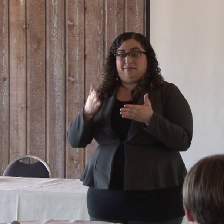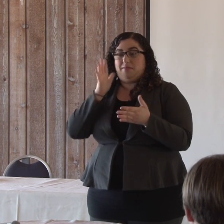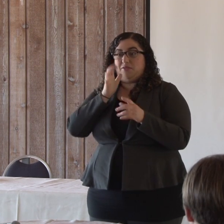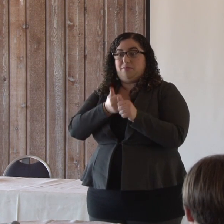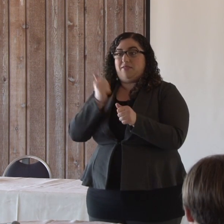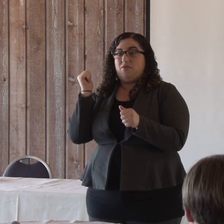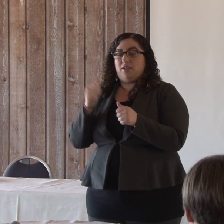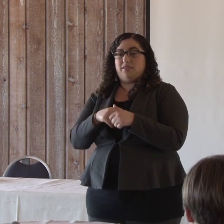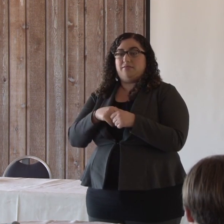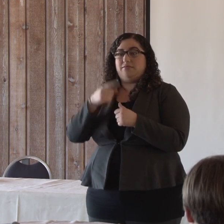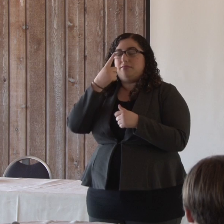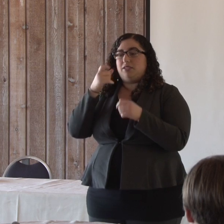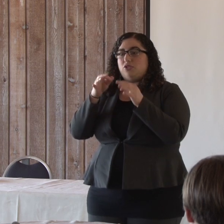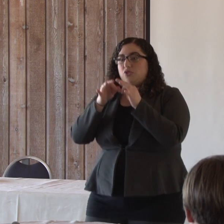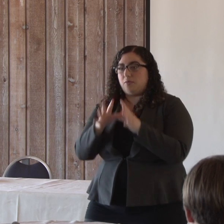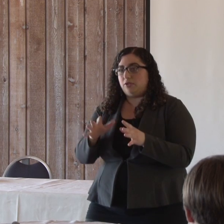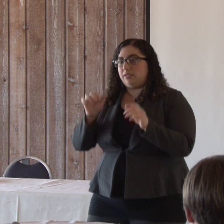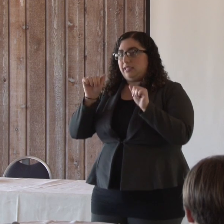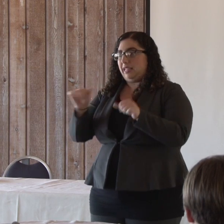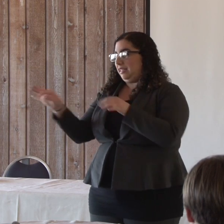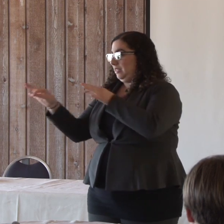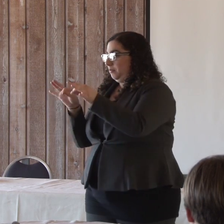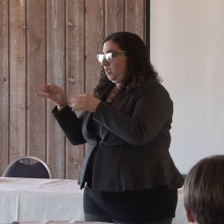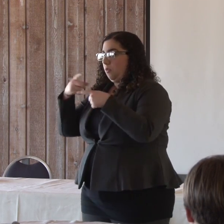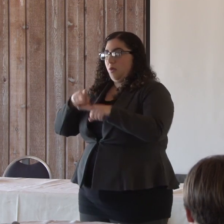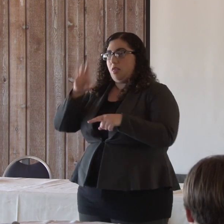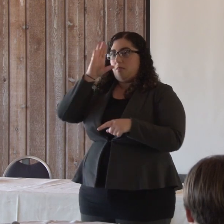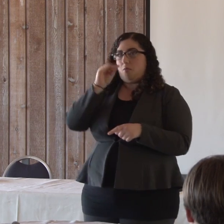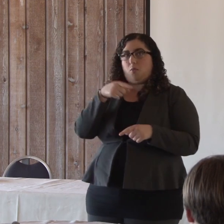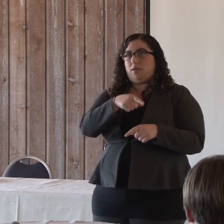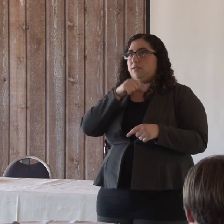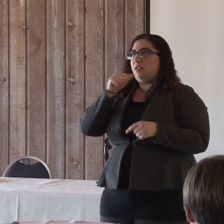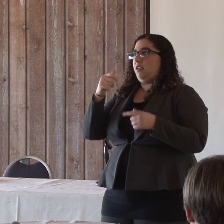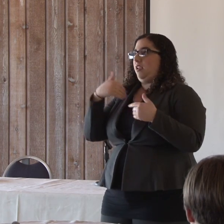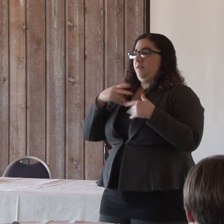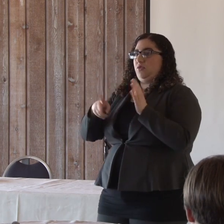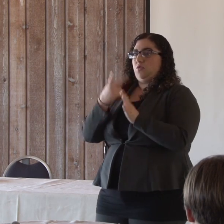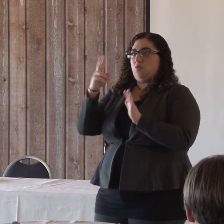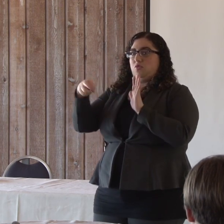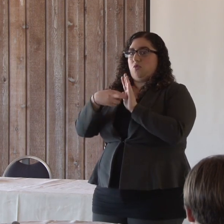the beginning Of that scenario. That entire catastrophe could have been